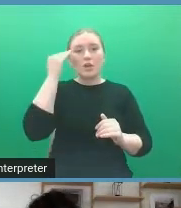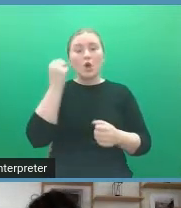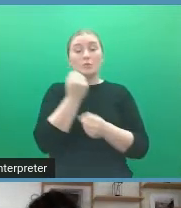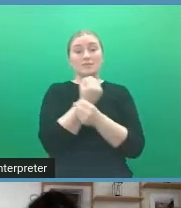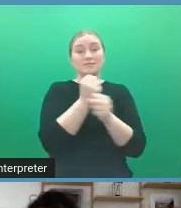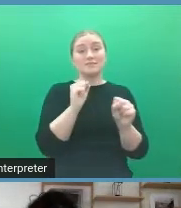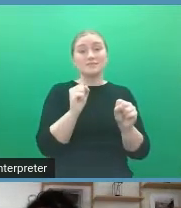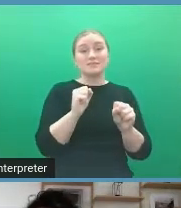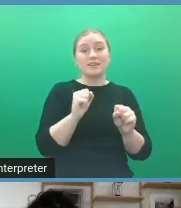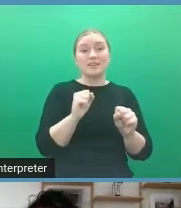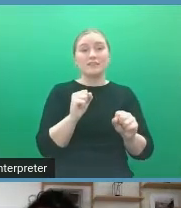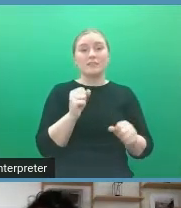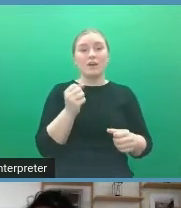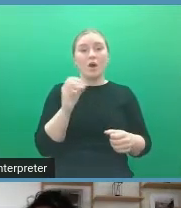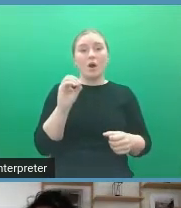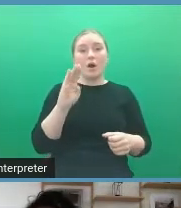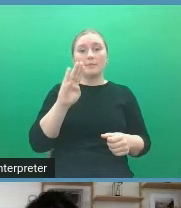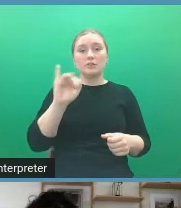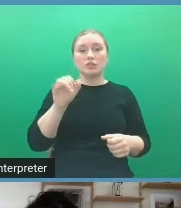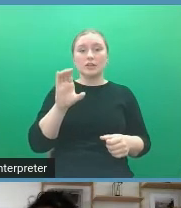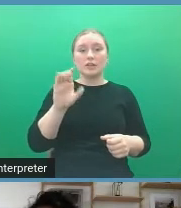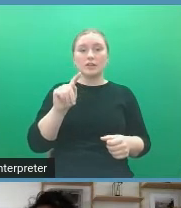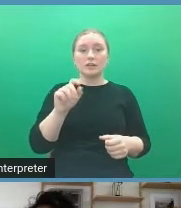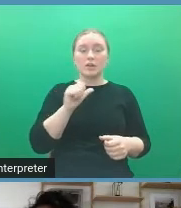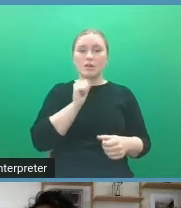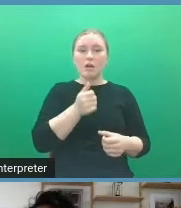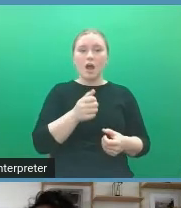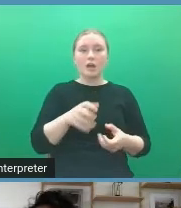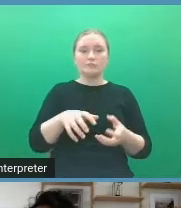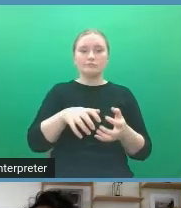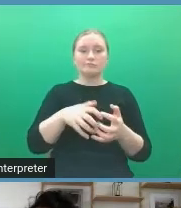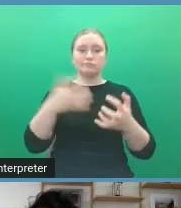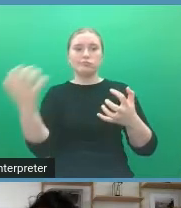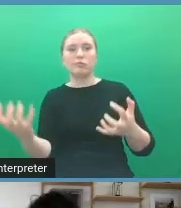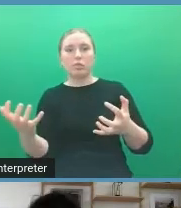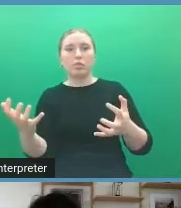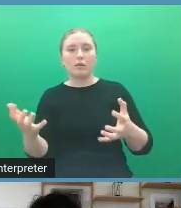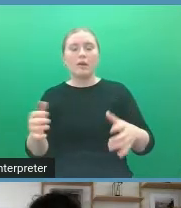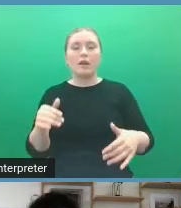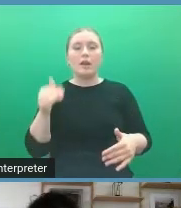but we can create greater access to the object as well. So like Sina was mentioning,